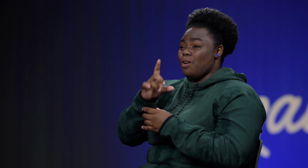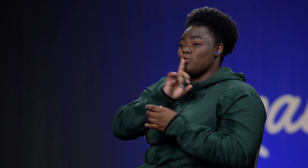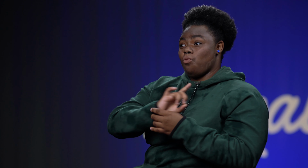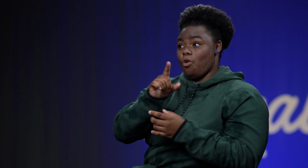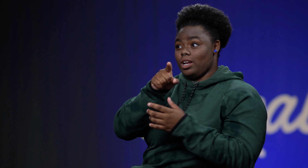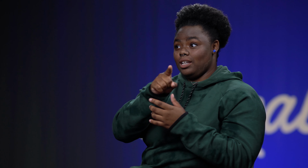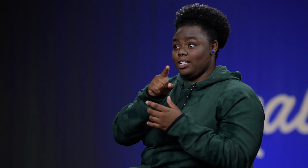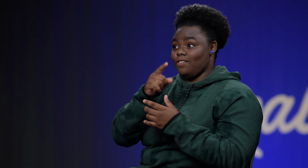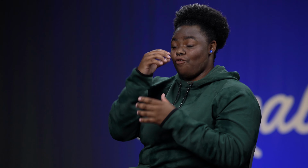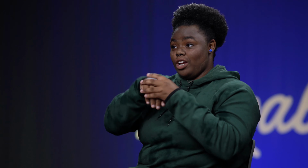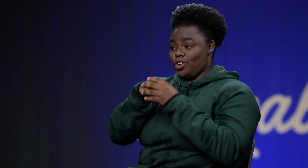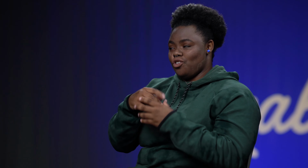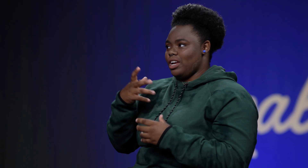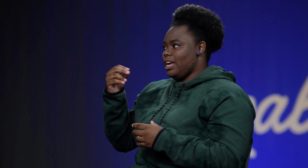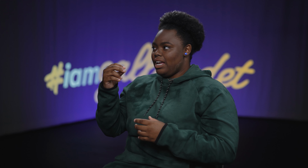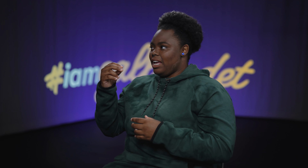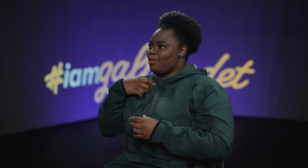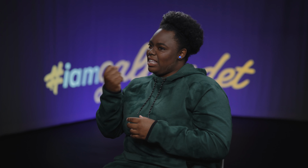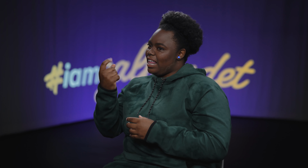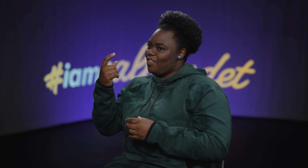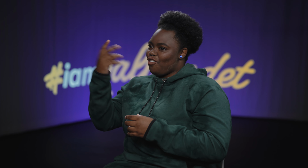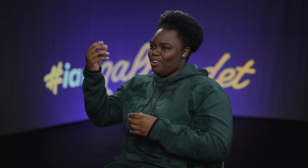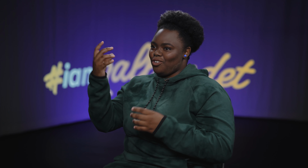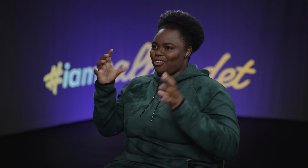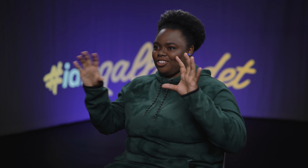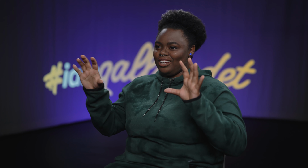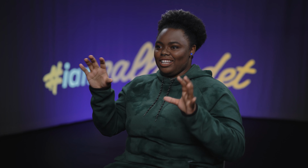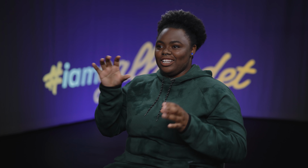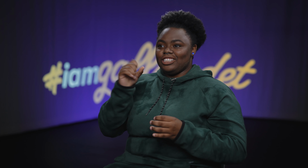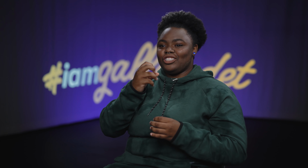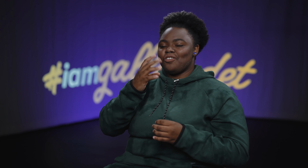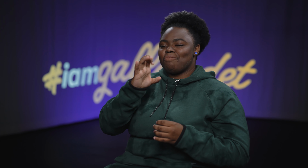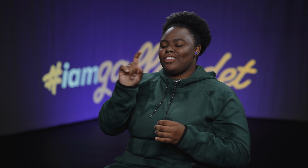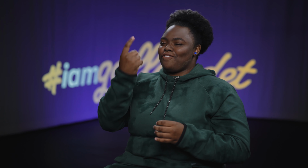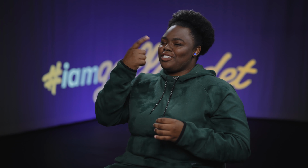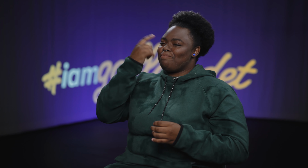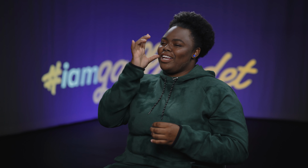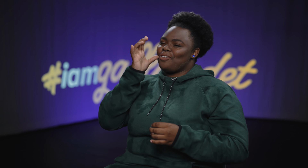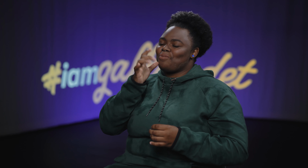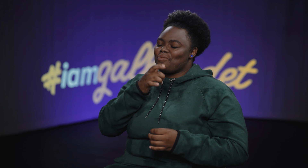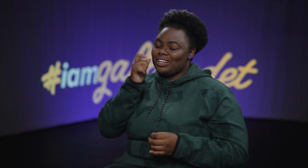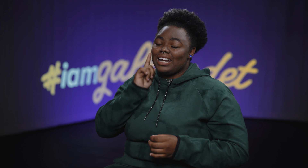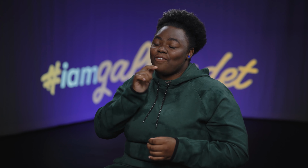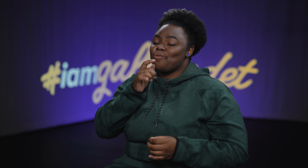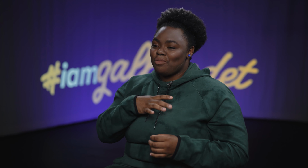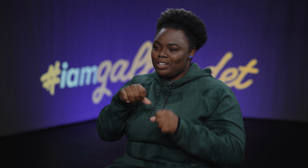I was one year old when the indoor record was set, and 11 when the outdoor one was set. Being the first black deaf woman